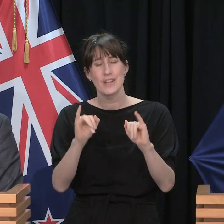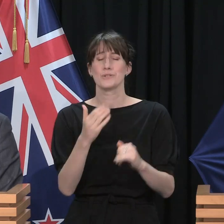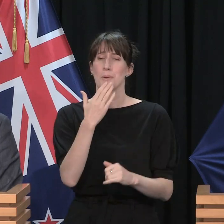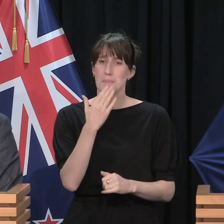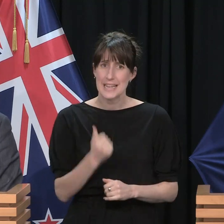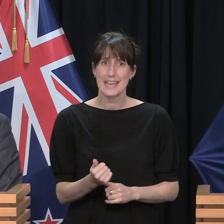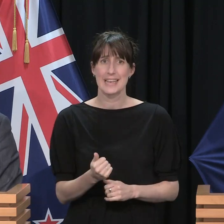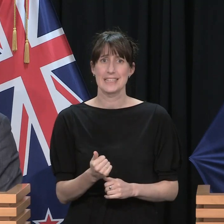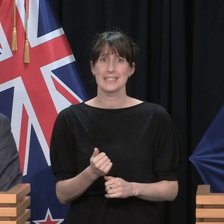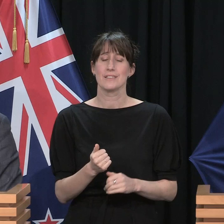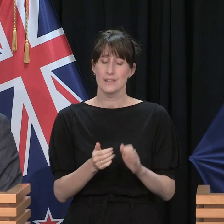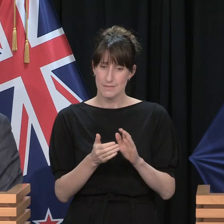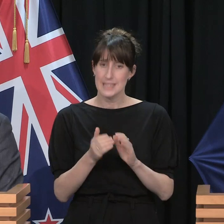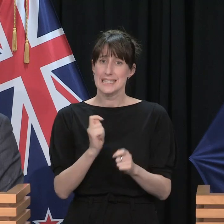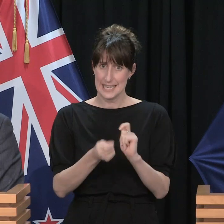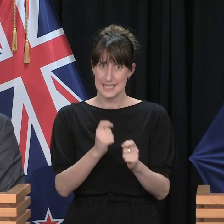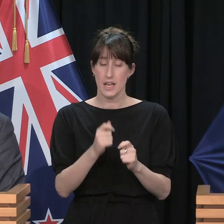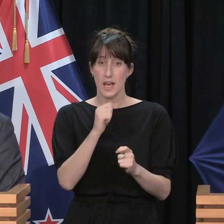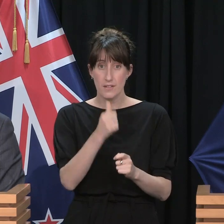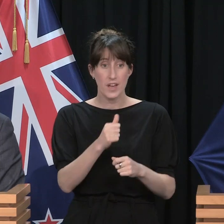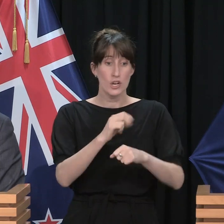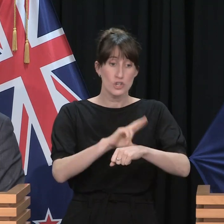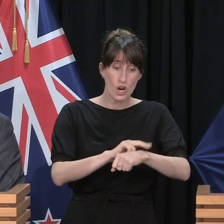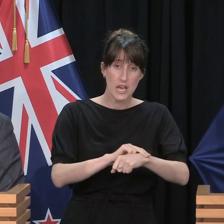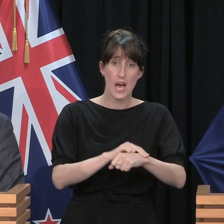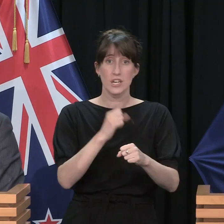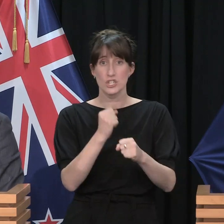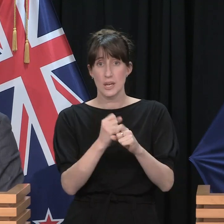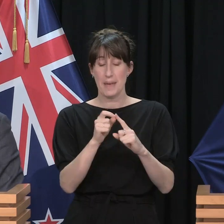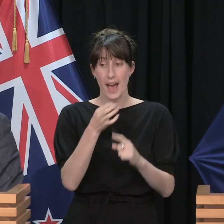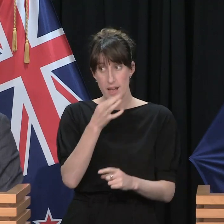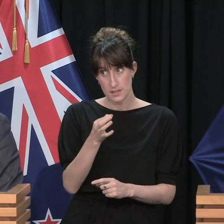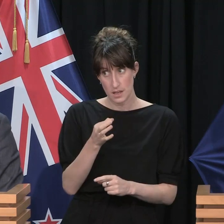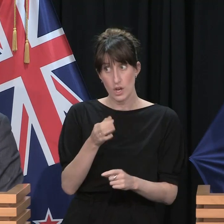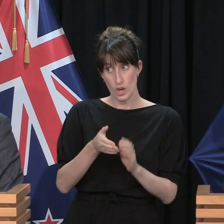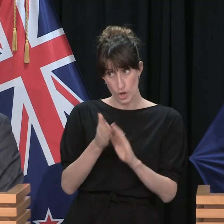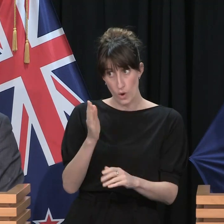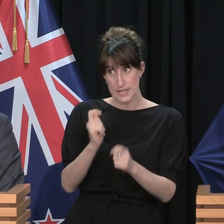you're offered a test - once again - please take the test.